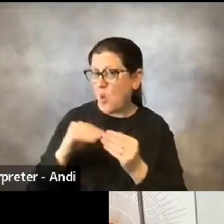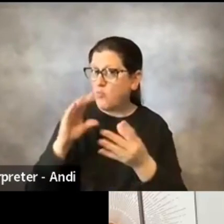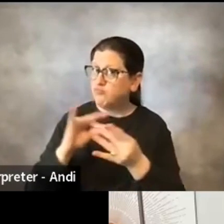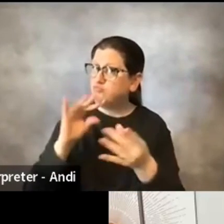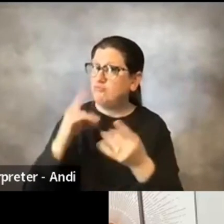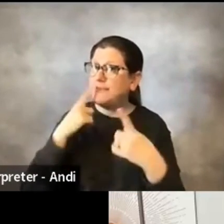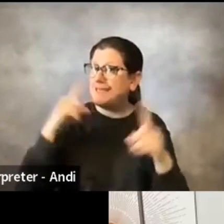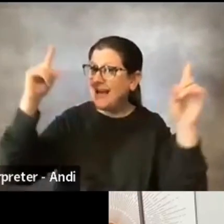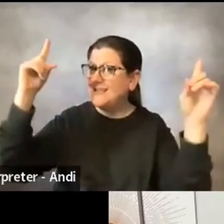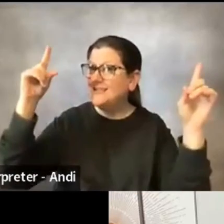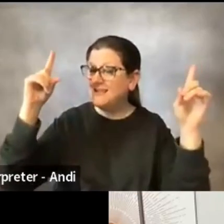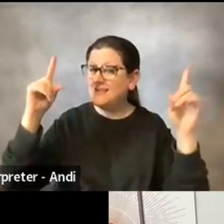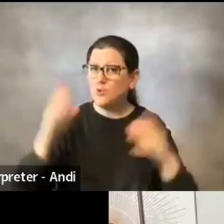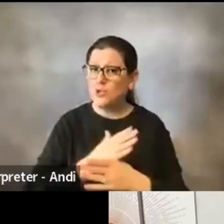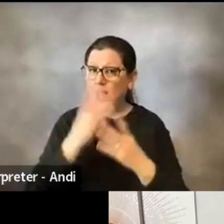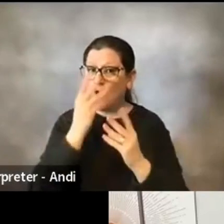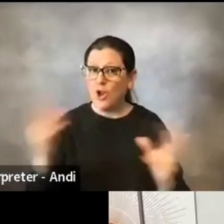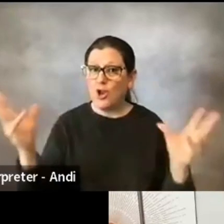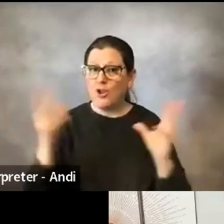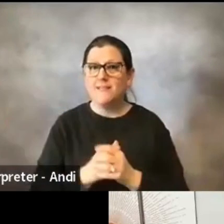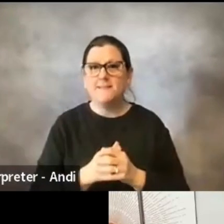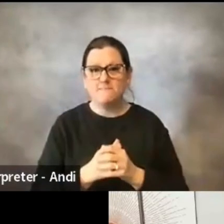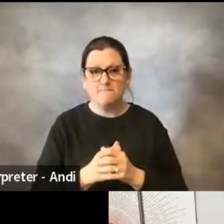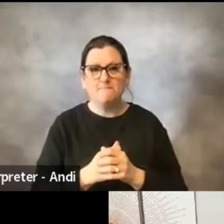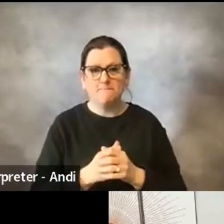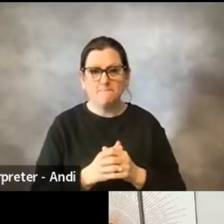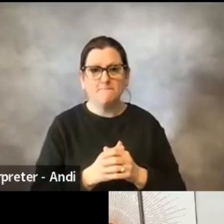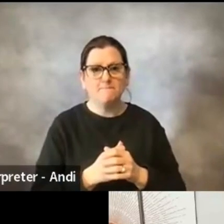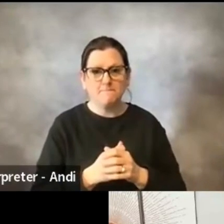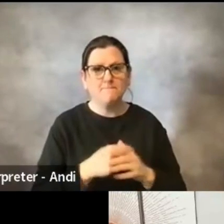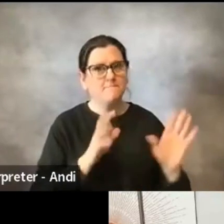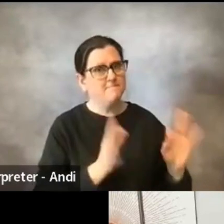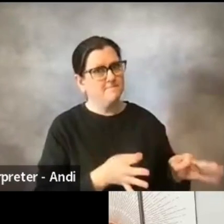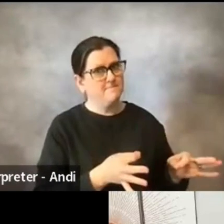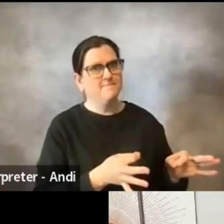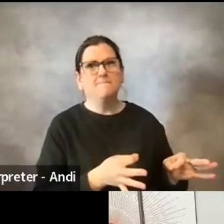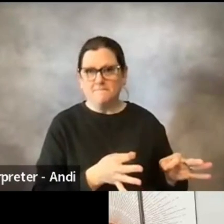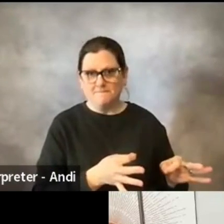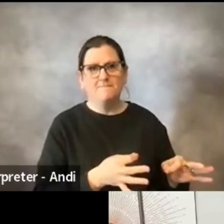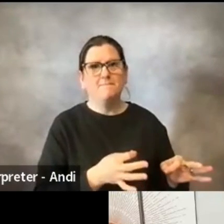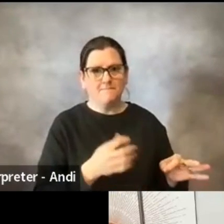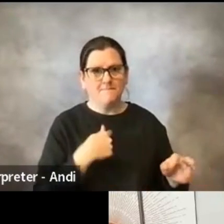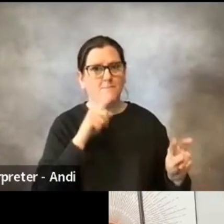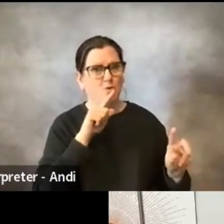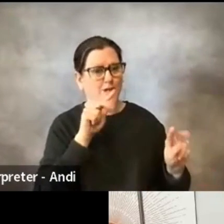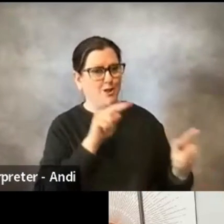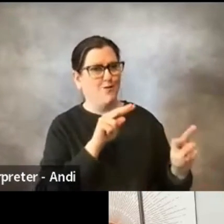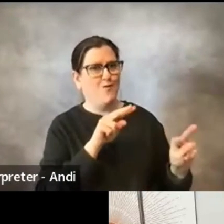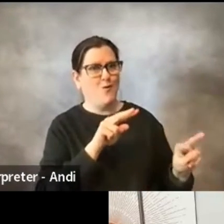with the group. Rebeccah Wolfkiel: I absolutely, I'm very much looking forward to being able to promoting the